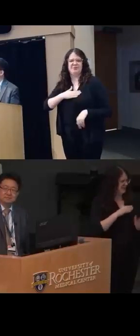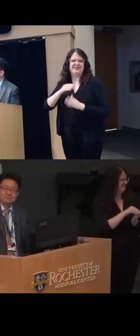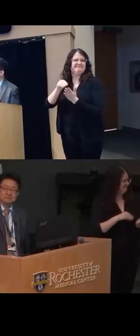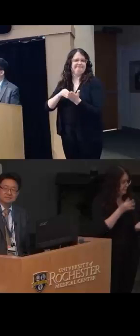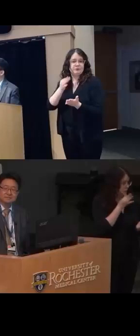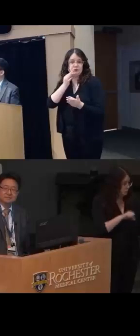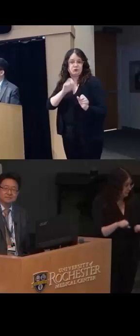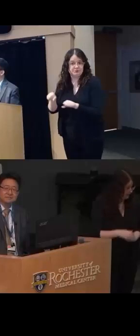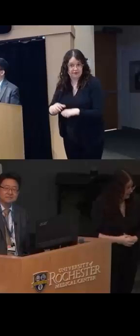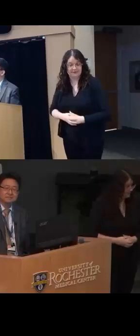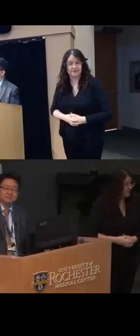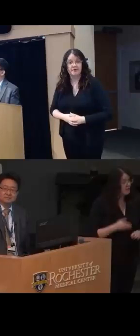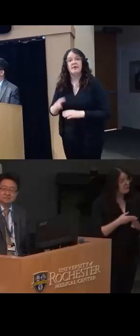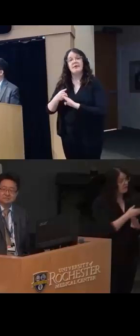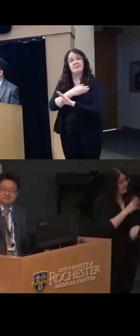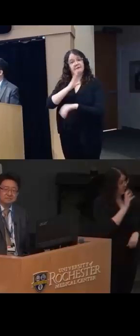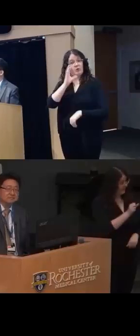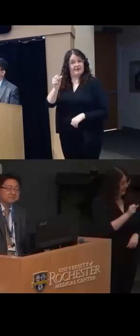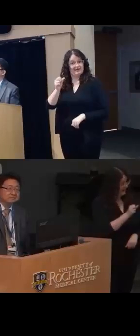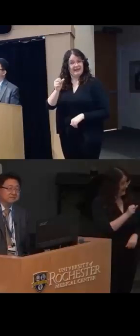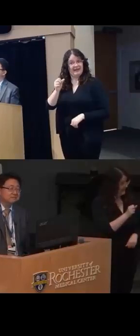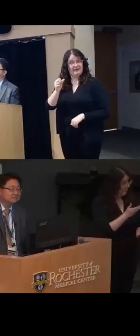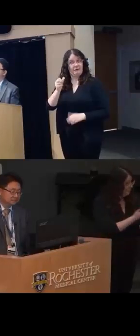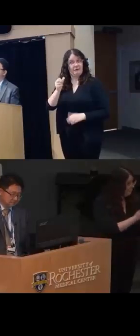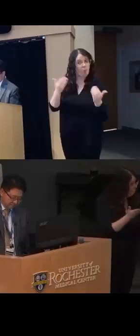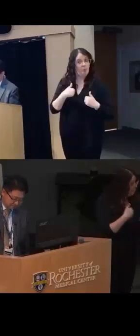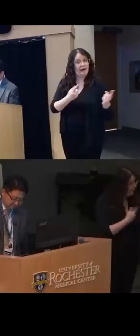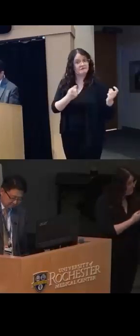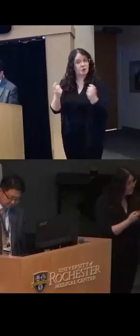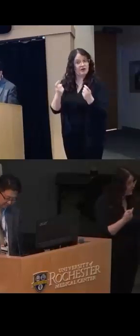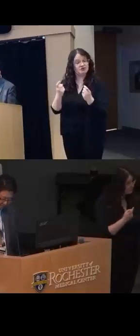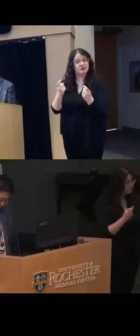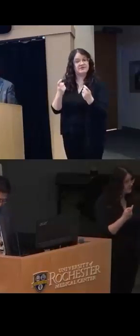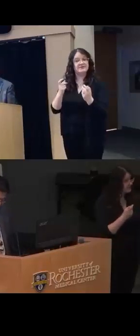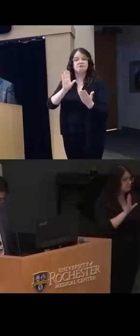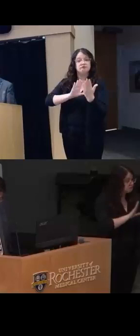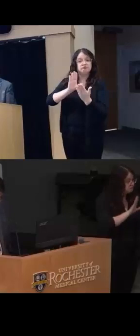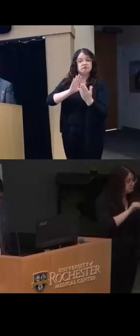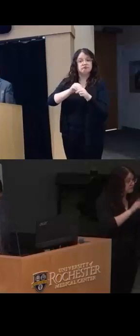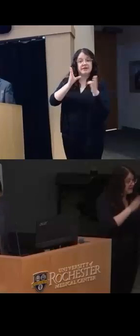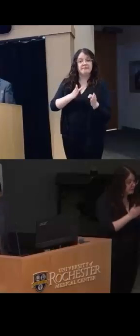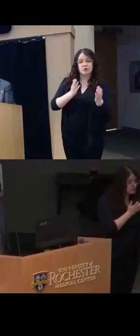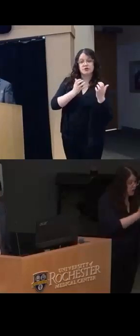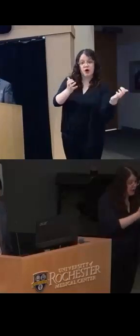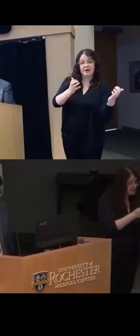before we head out for today are there questions either from the cluster 62 audience or from the audience online for Dr Lee